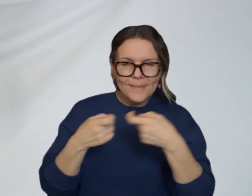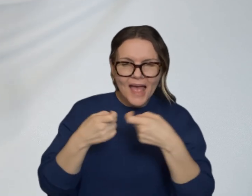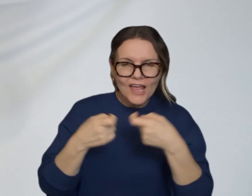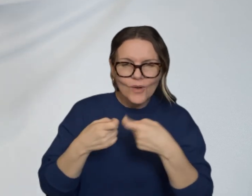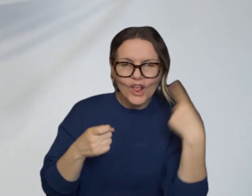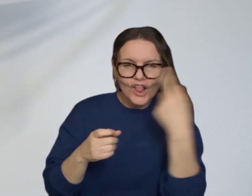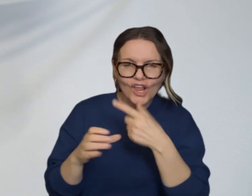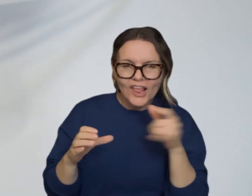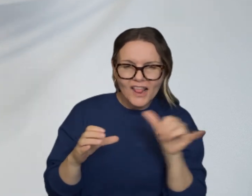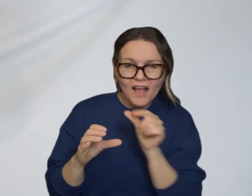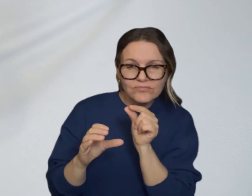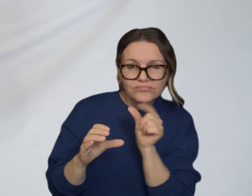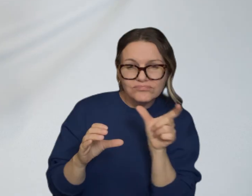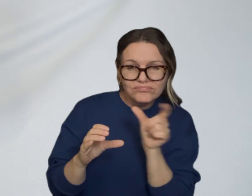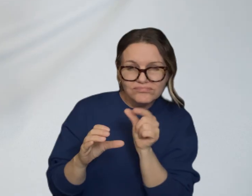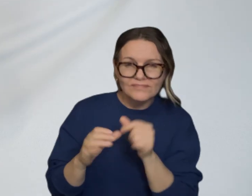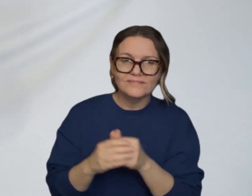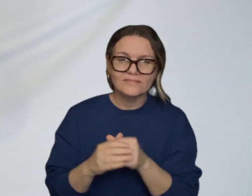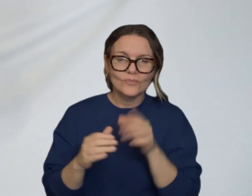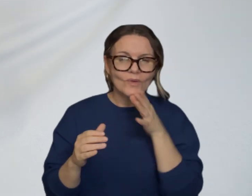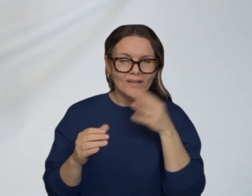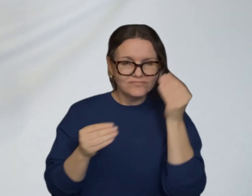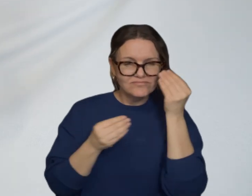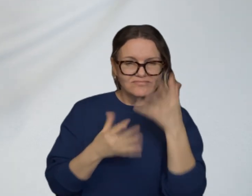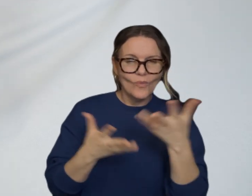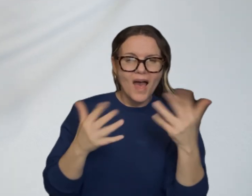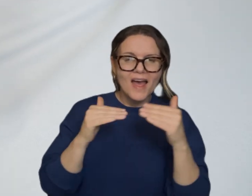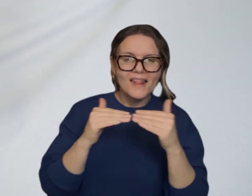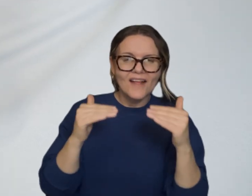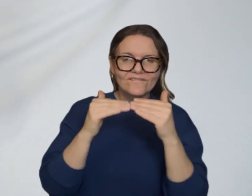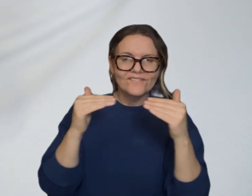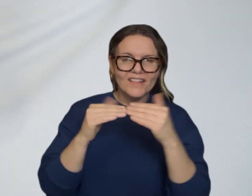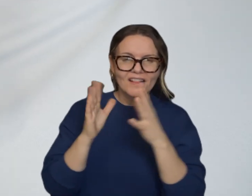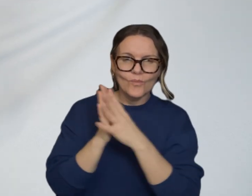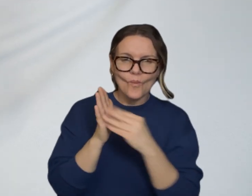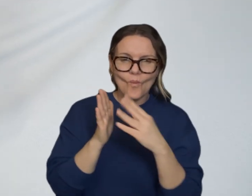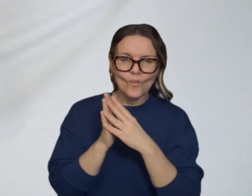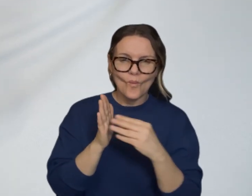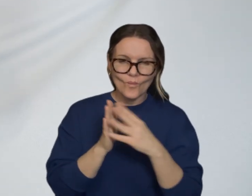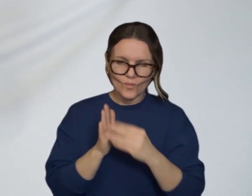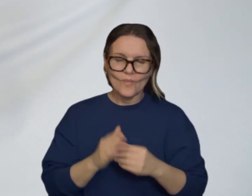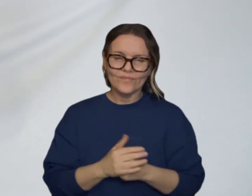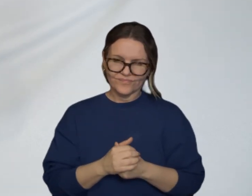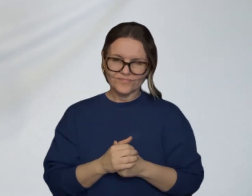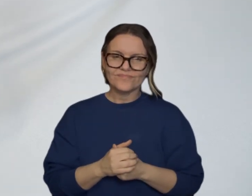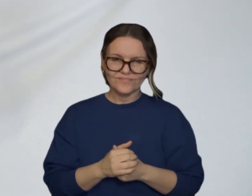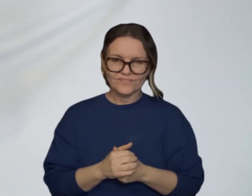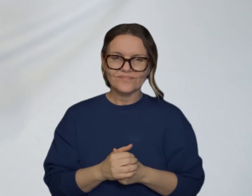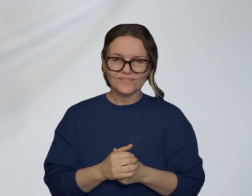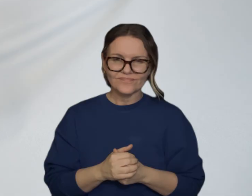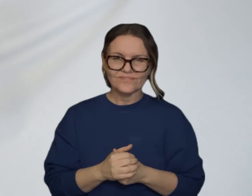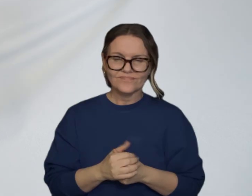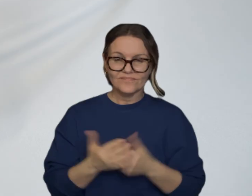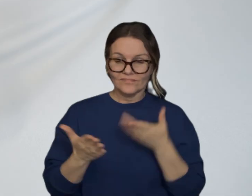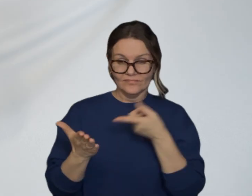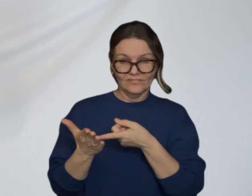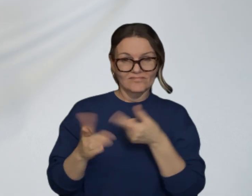you're on and a timer now with this pump being a touchscreen they also have a lock option